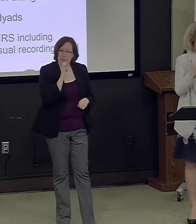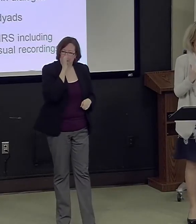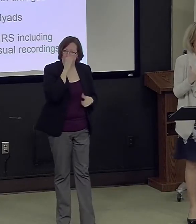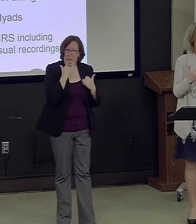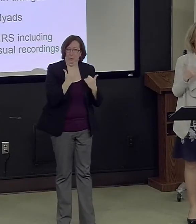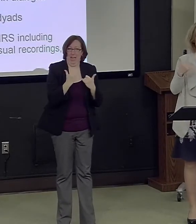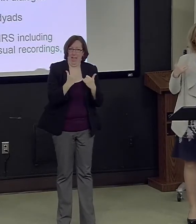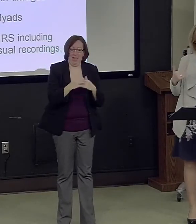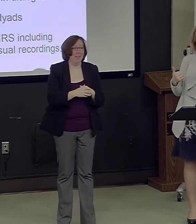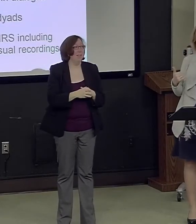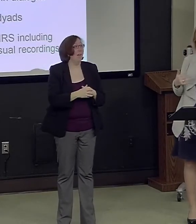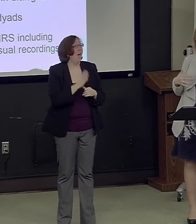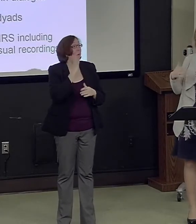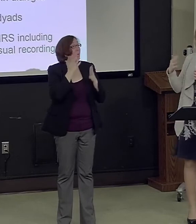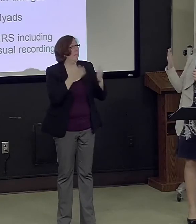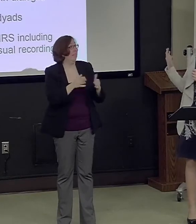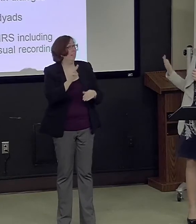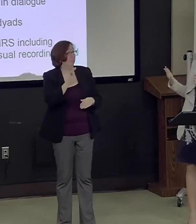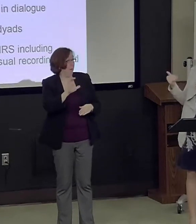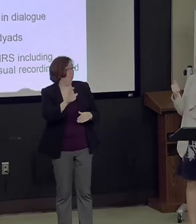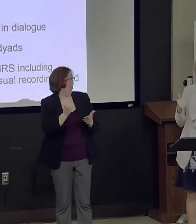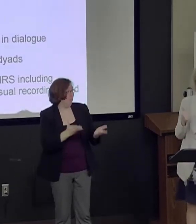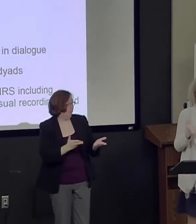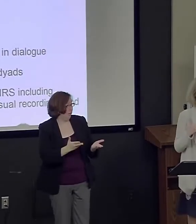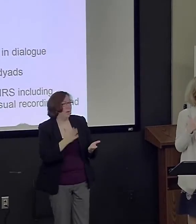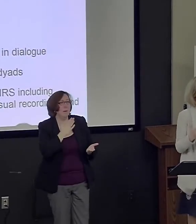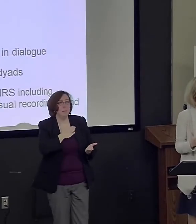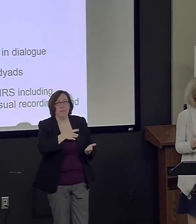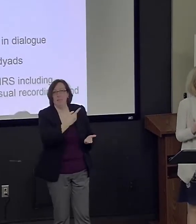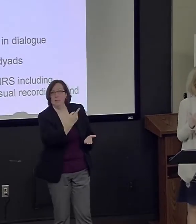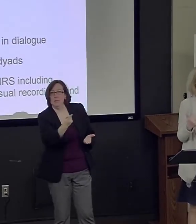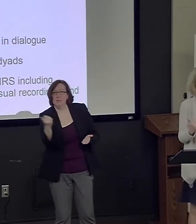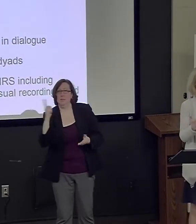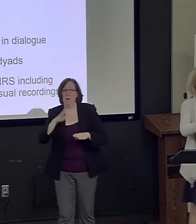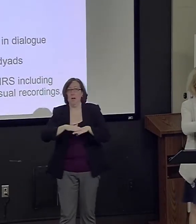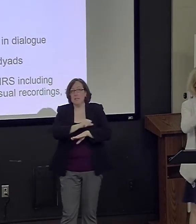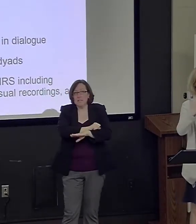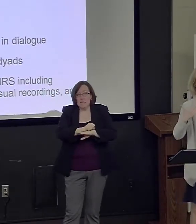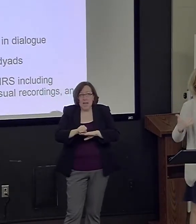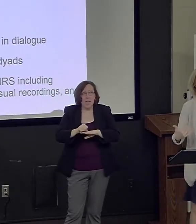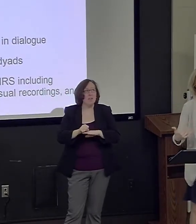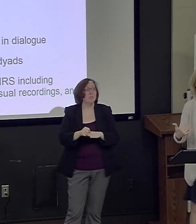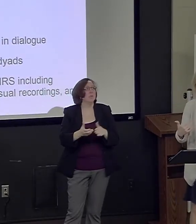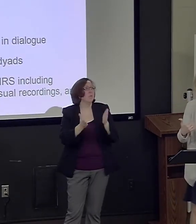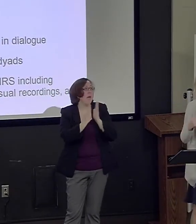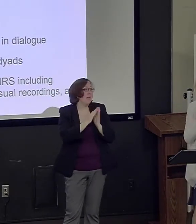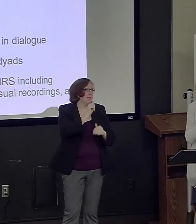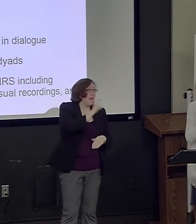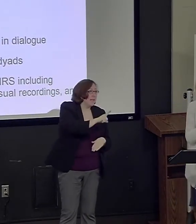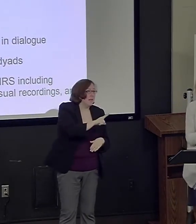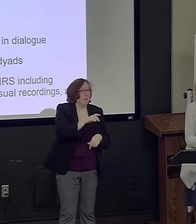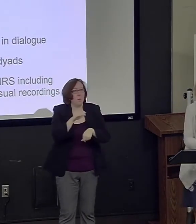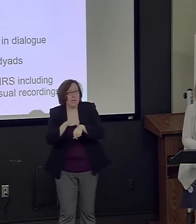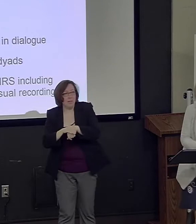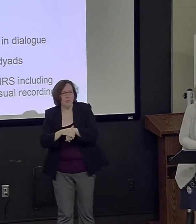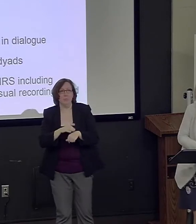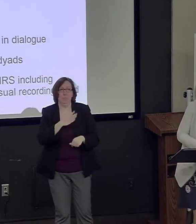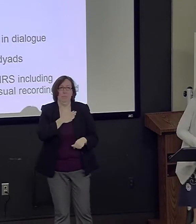Please come on stage either to ask your question in ASL or in English, but make sure you come here, thank you.